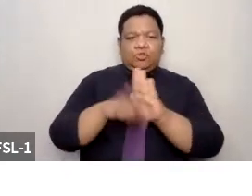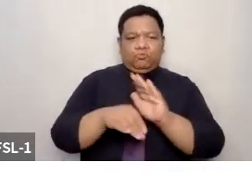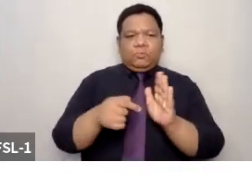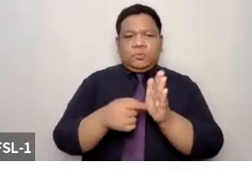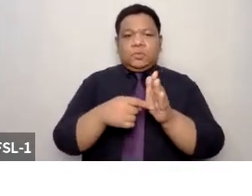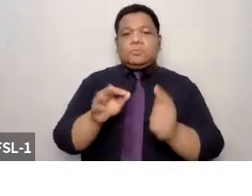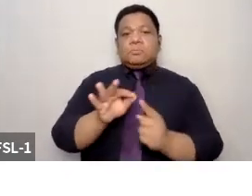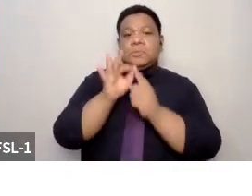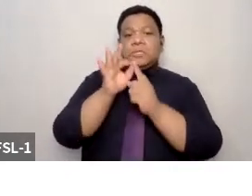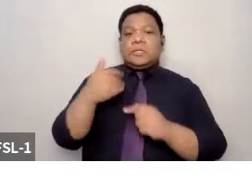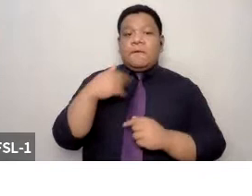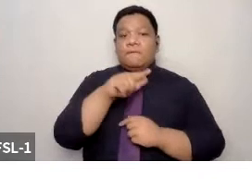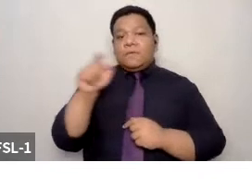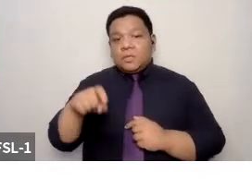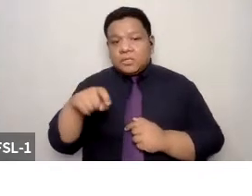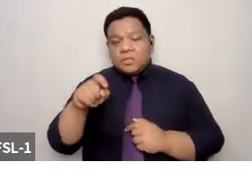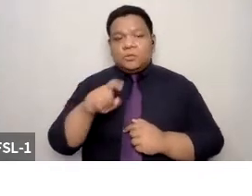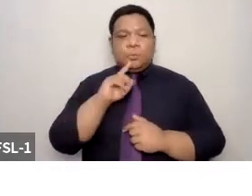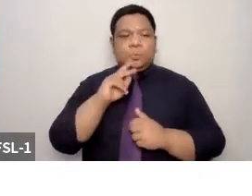So this is our priority population.